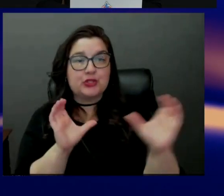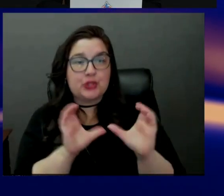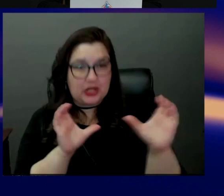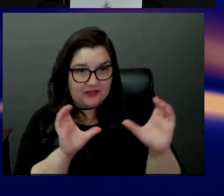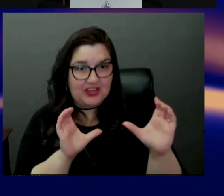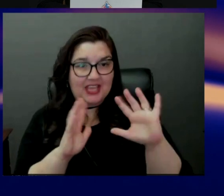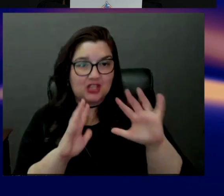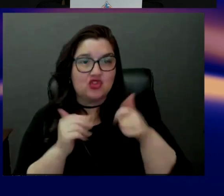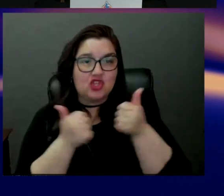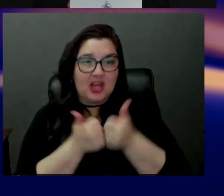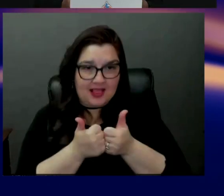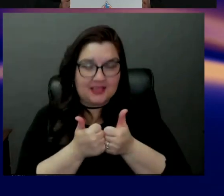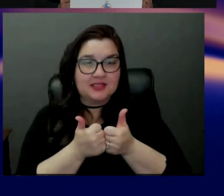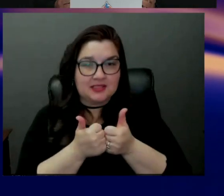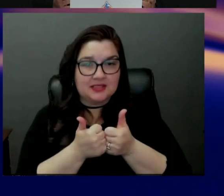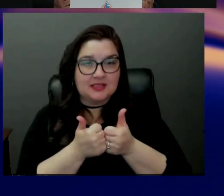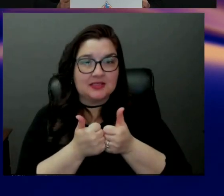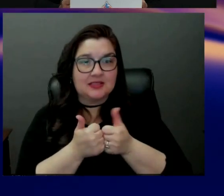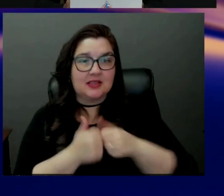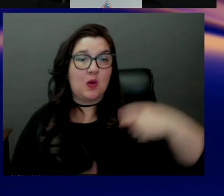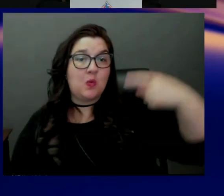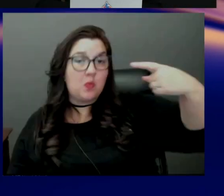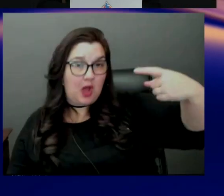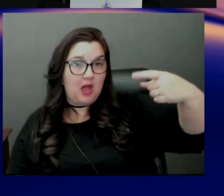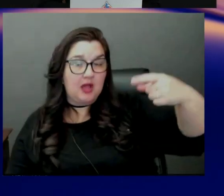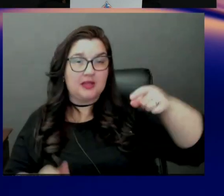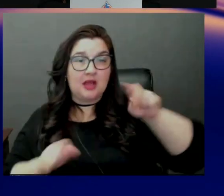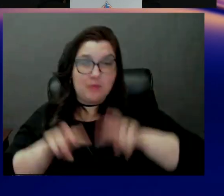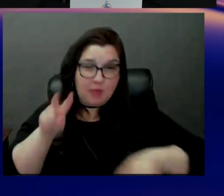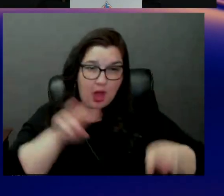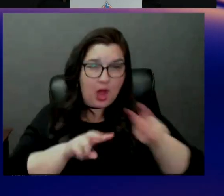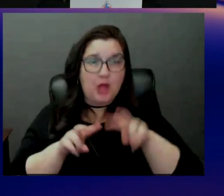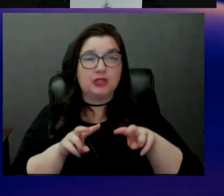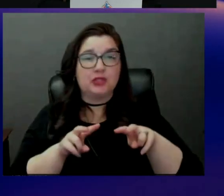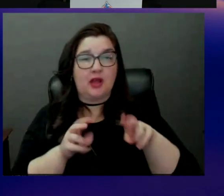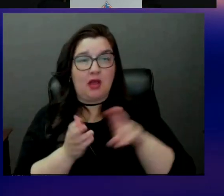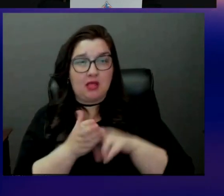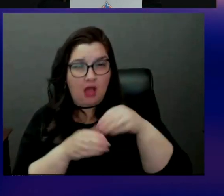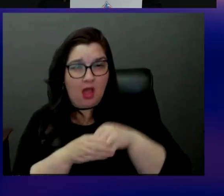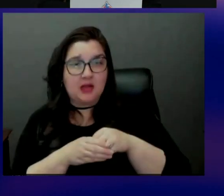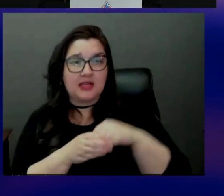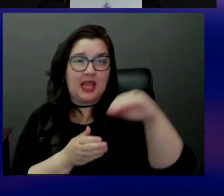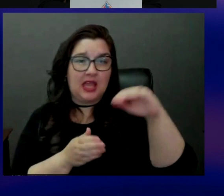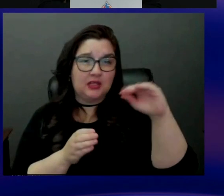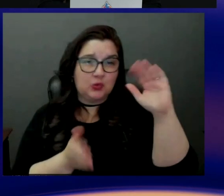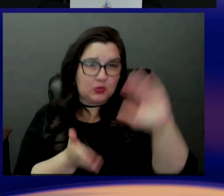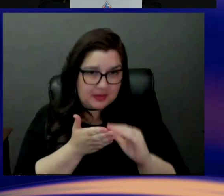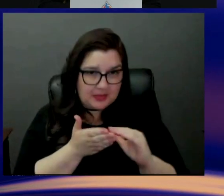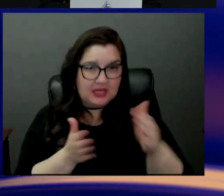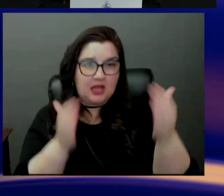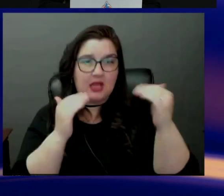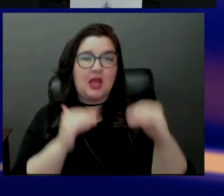Domain one, monitoring, logging and remediation. We have domain two, reliability and business continuity.